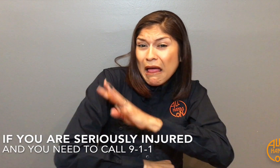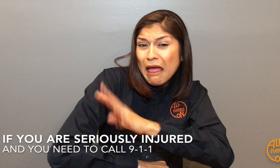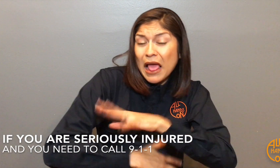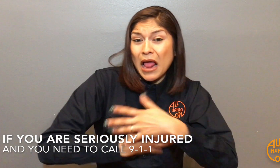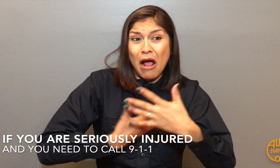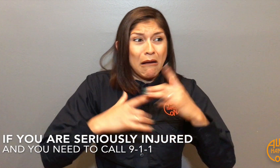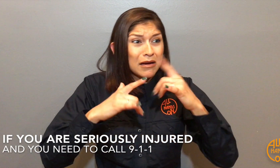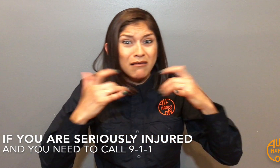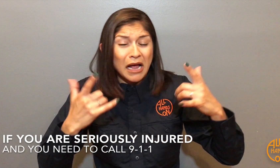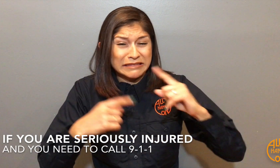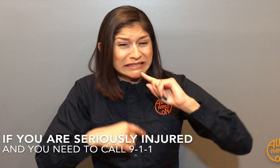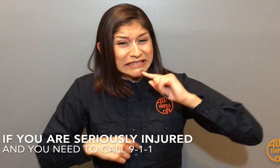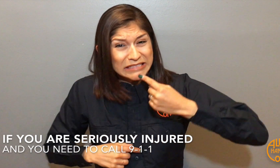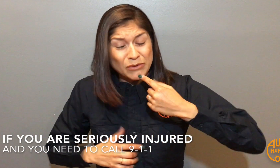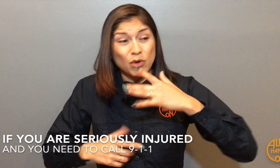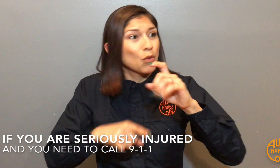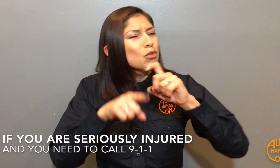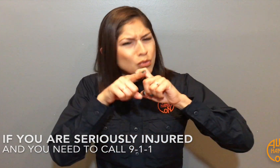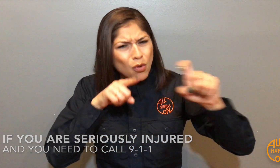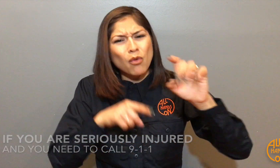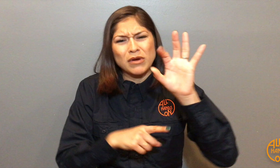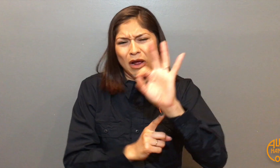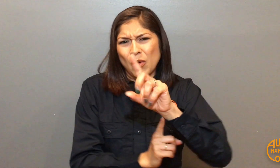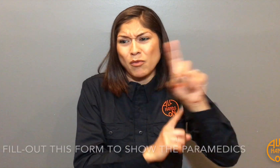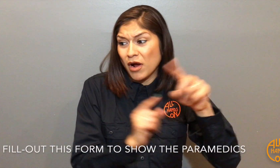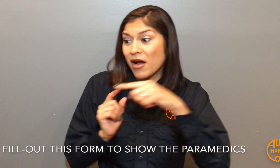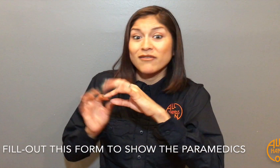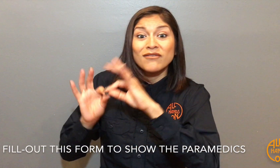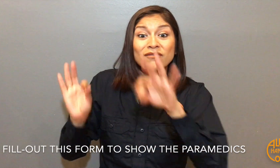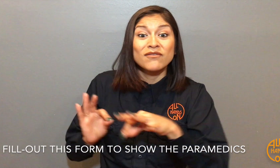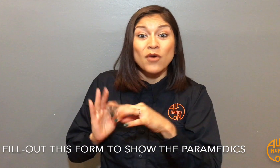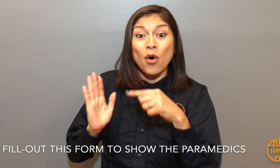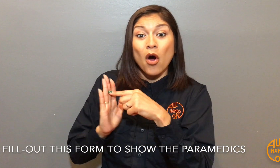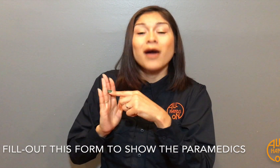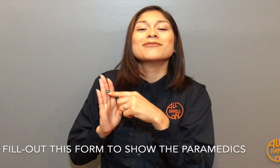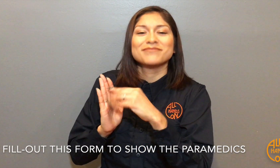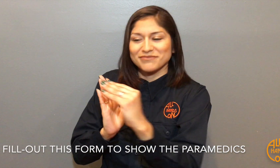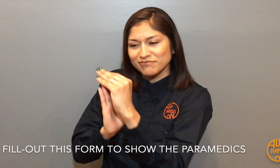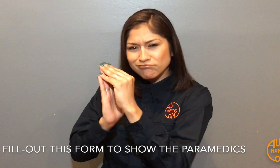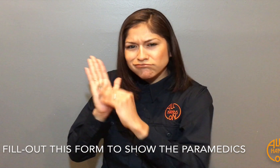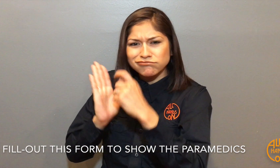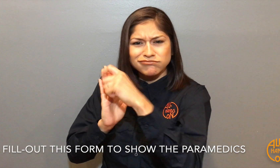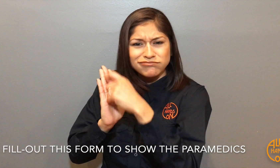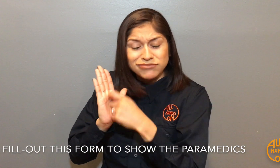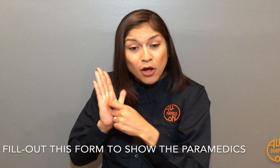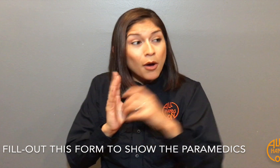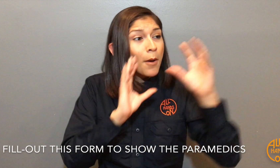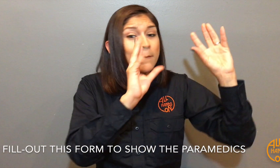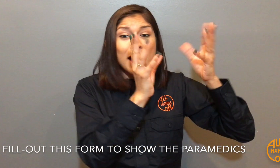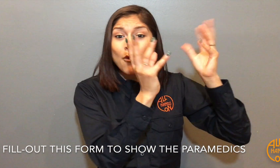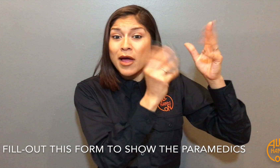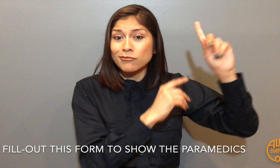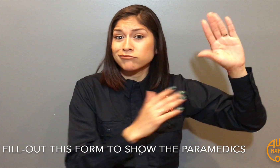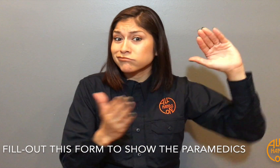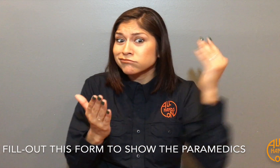you're seriously injured definitely call 9-1-1, while you're waiting on 9-1-1 or